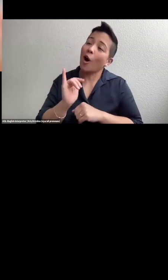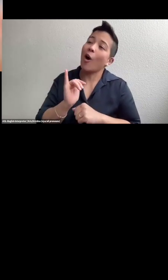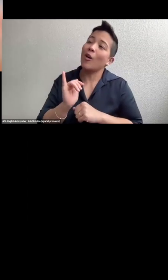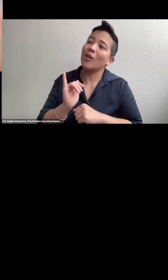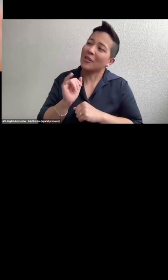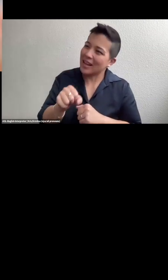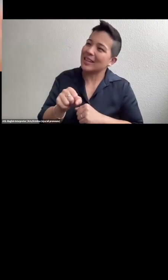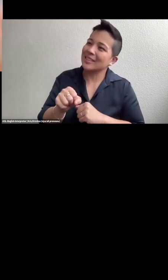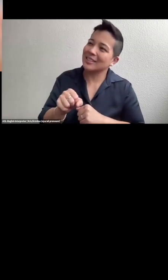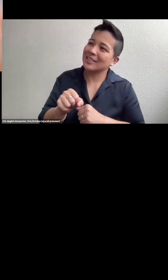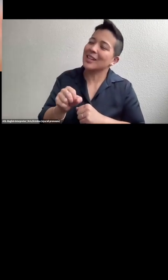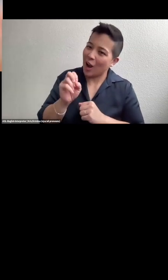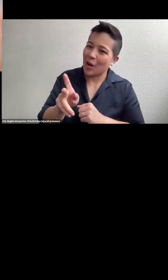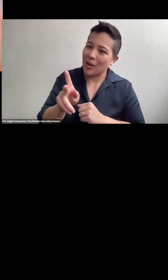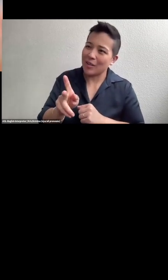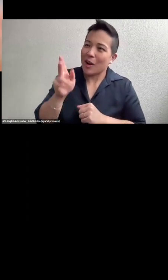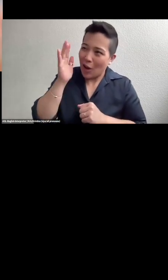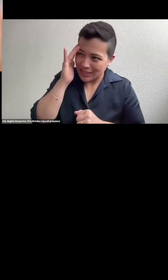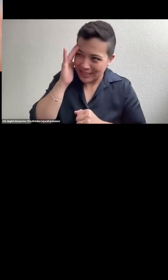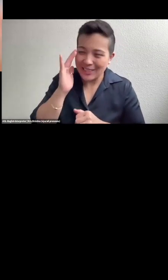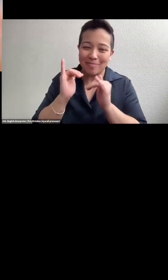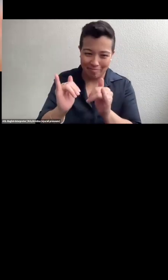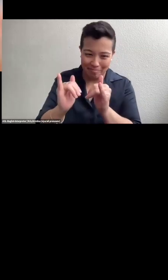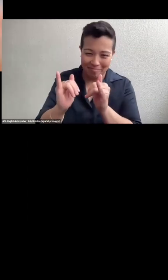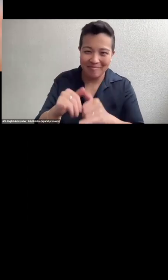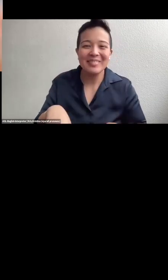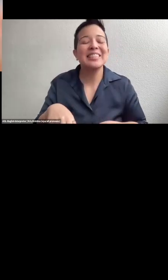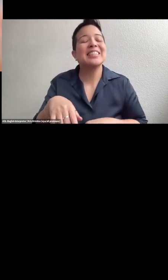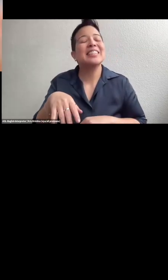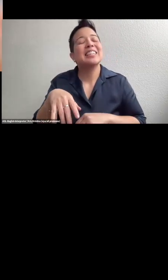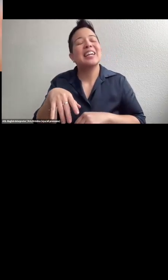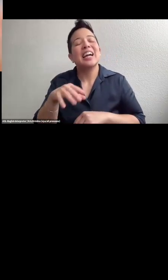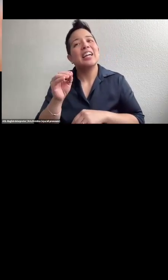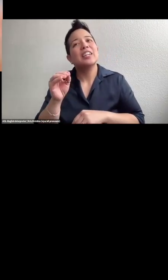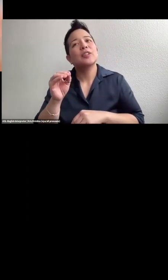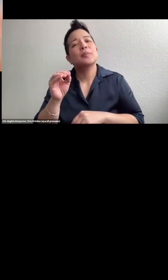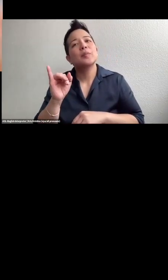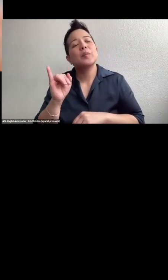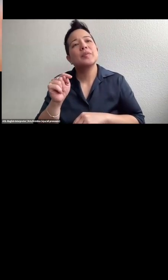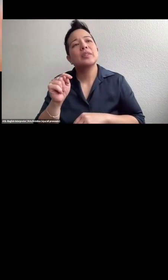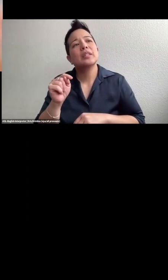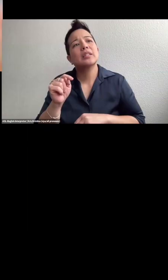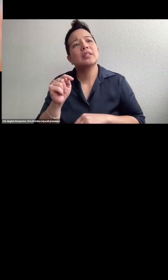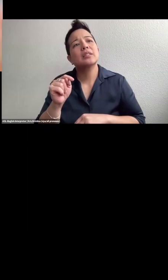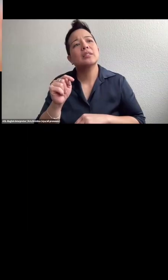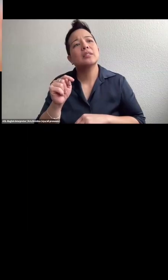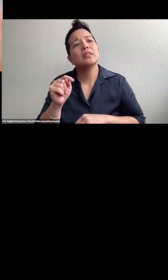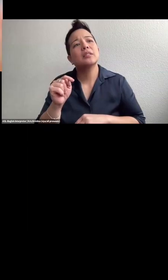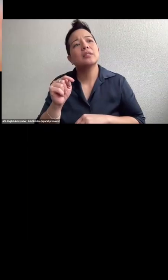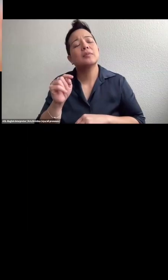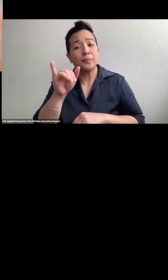okay I'll just, and that was very important